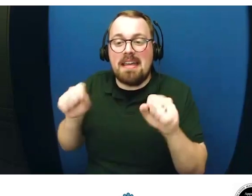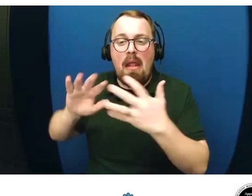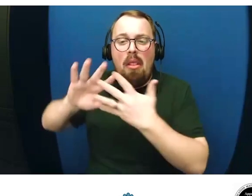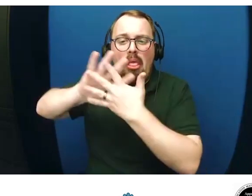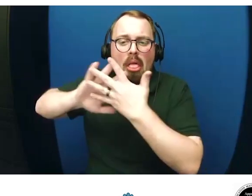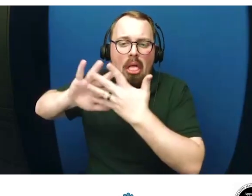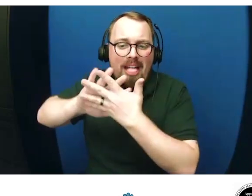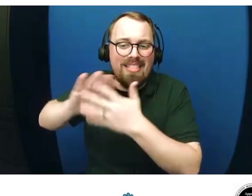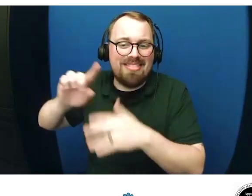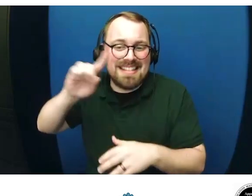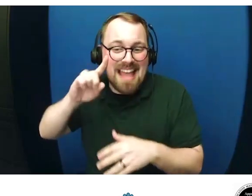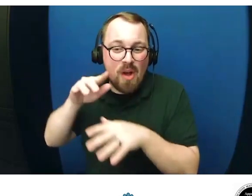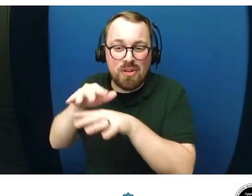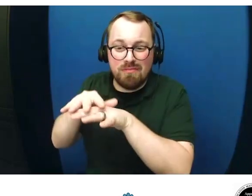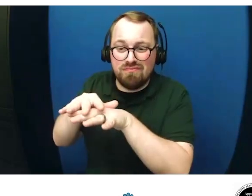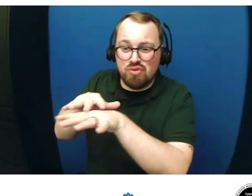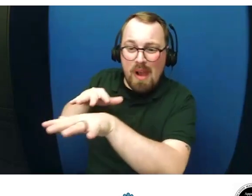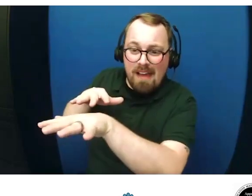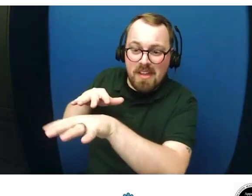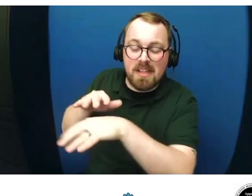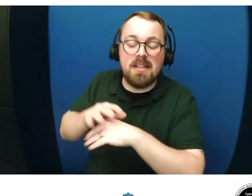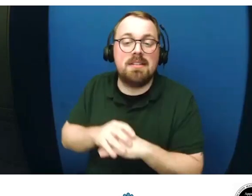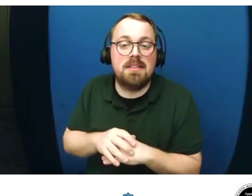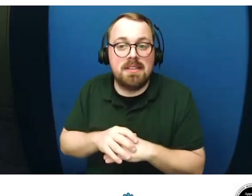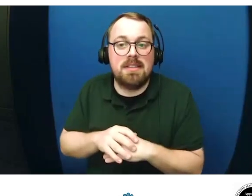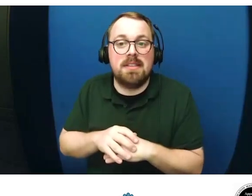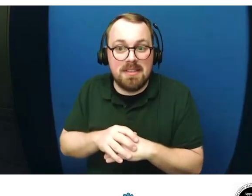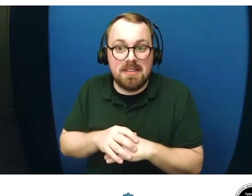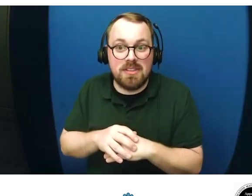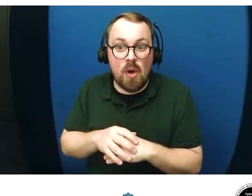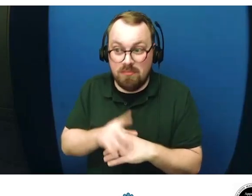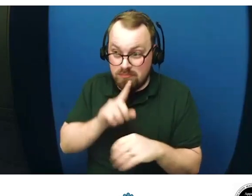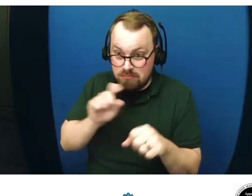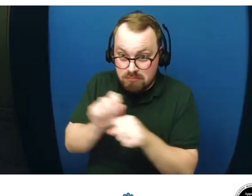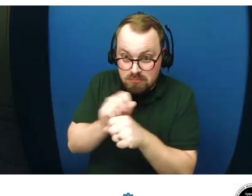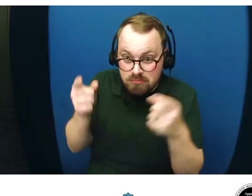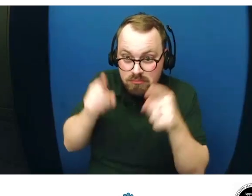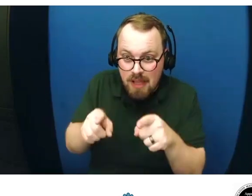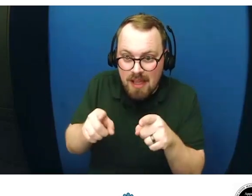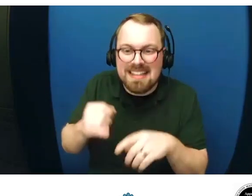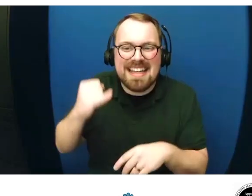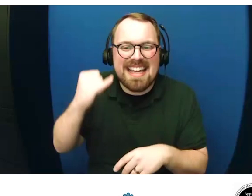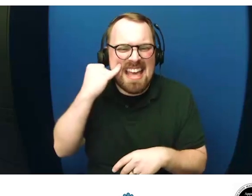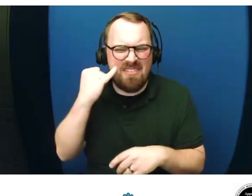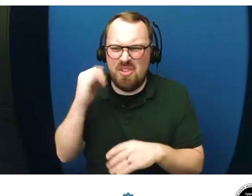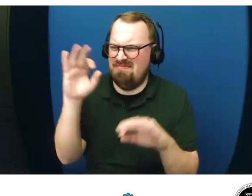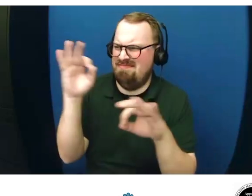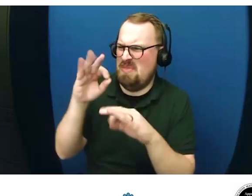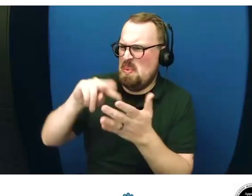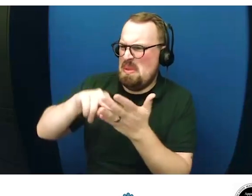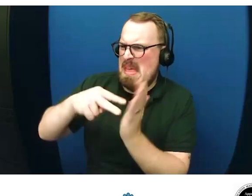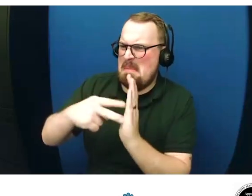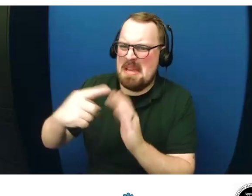environmental sound. So, is that happening? And if you're not familiar with sound compression,